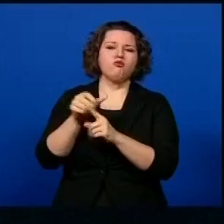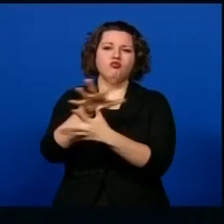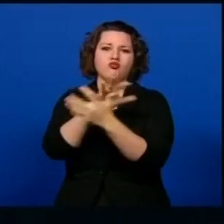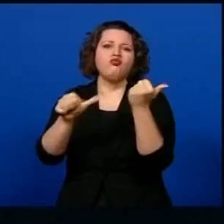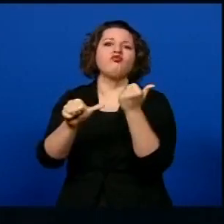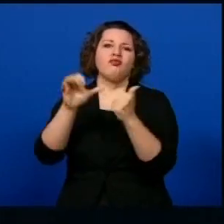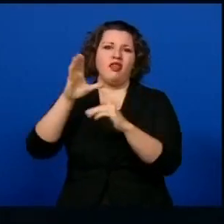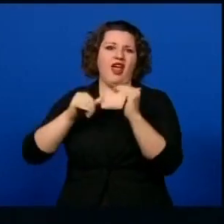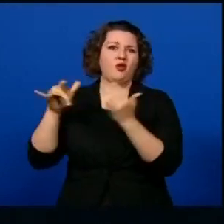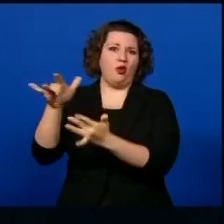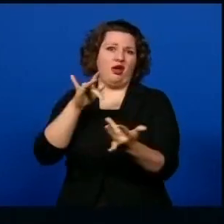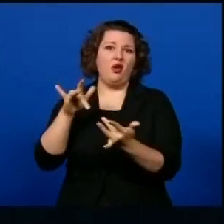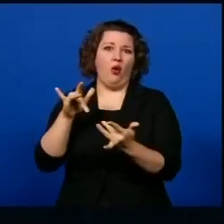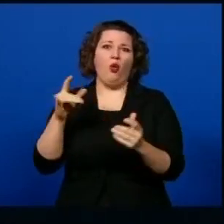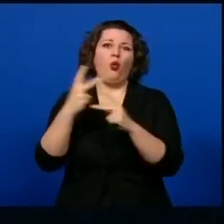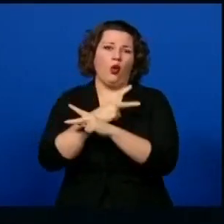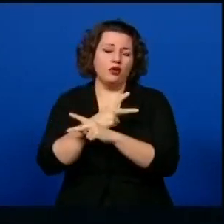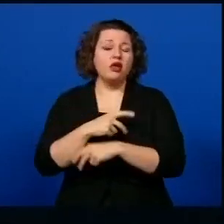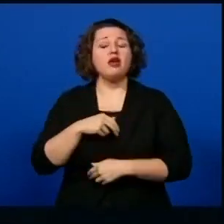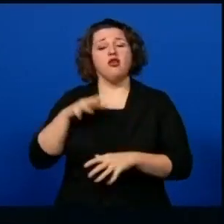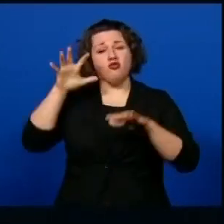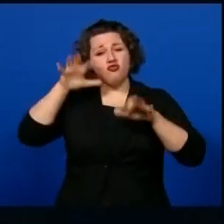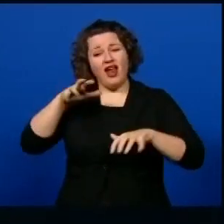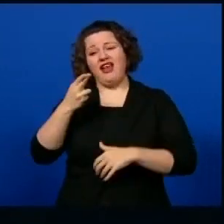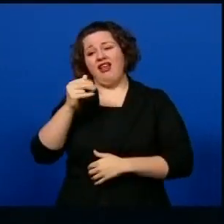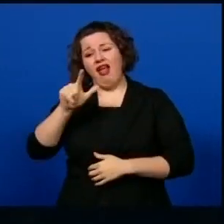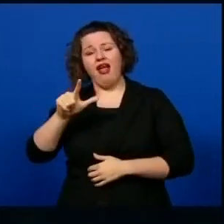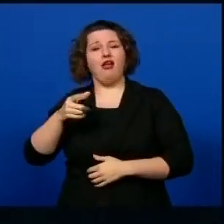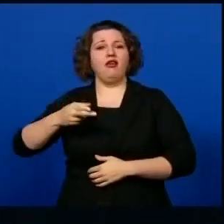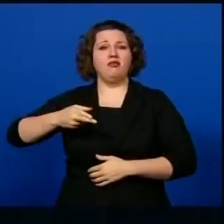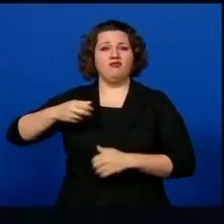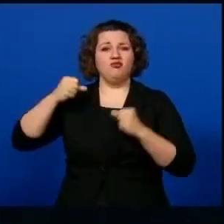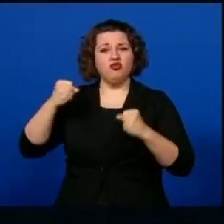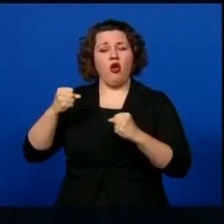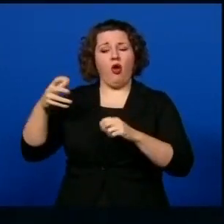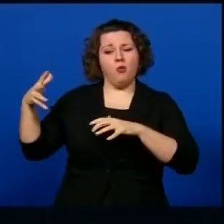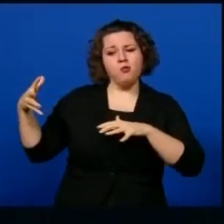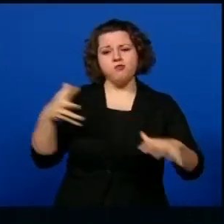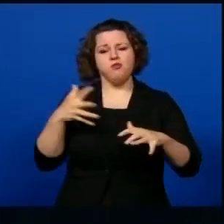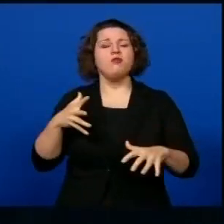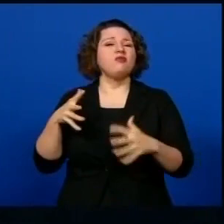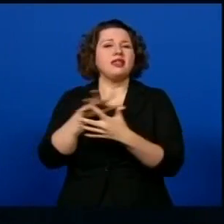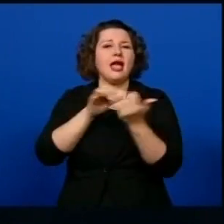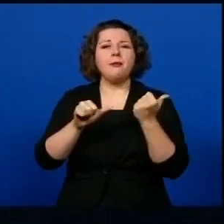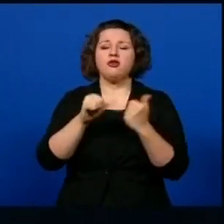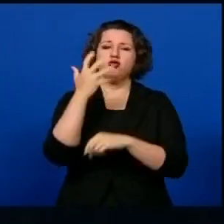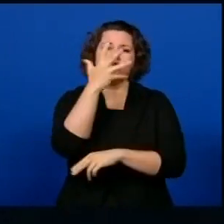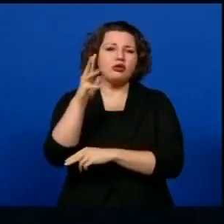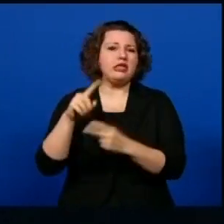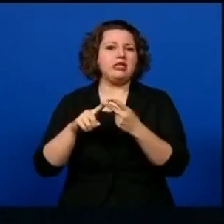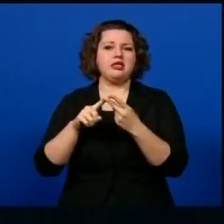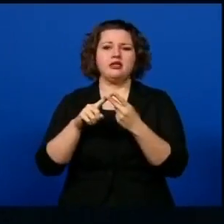Rain hell and high winds caused significant damage to trees, crops, drought, downed power lines and caused